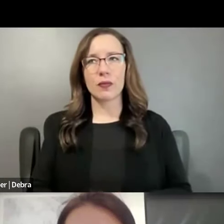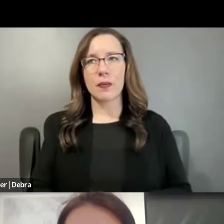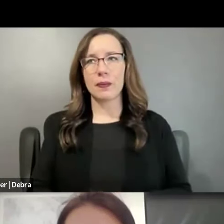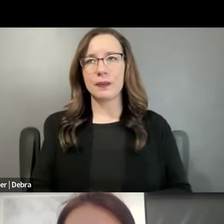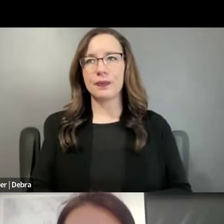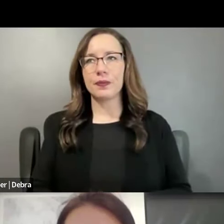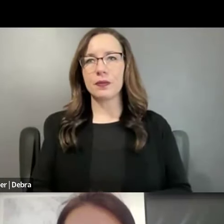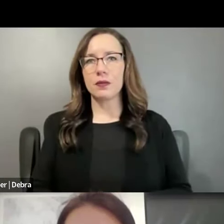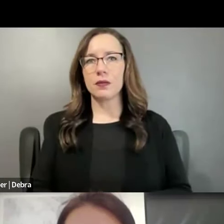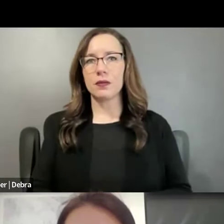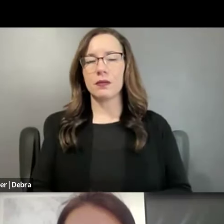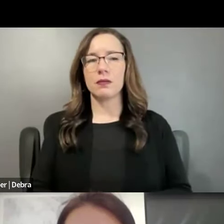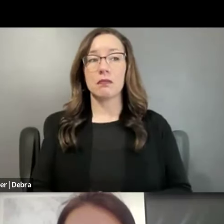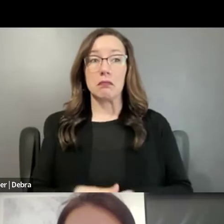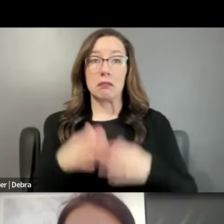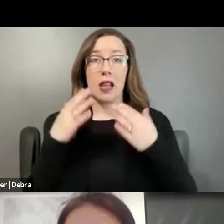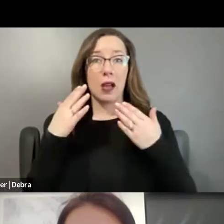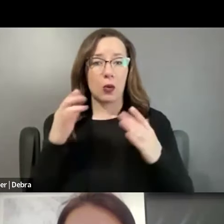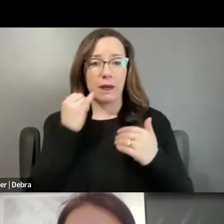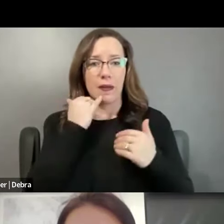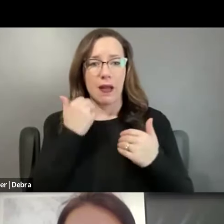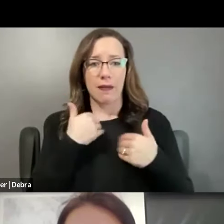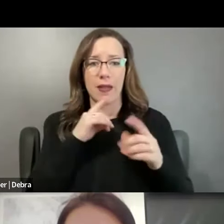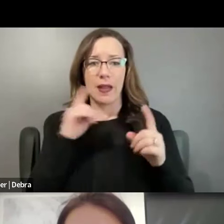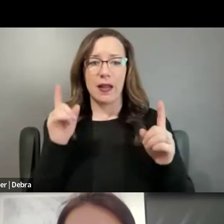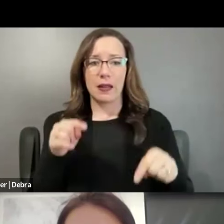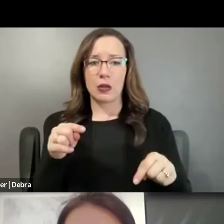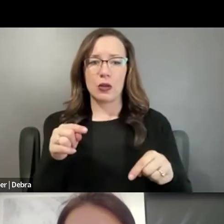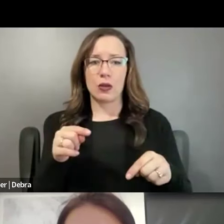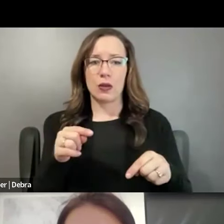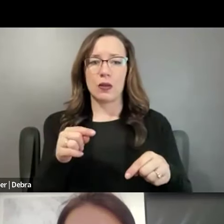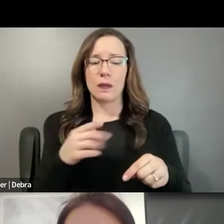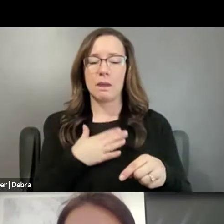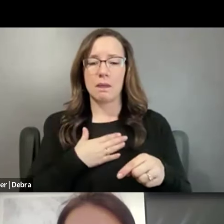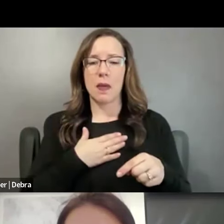That is a good question. I don't know that I have the answer to that.